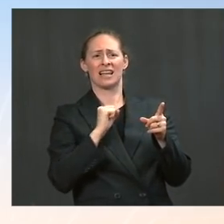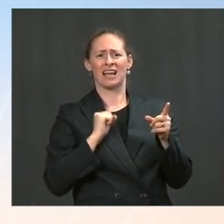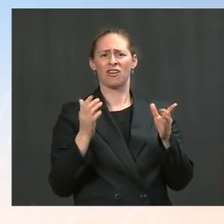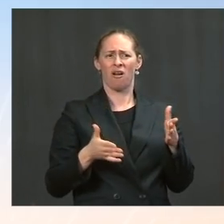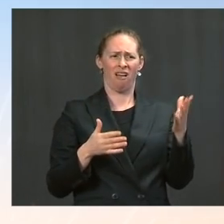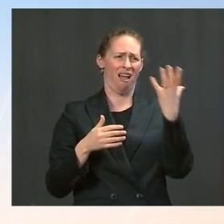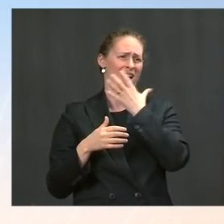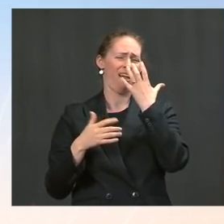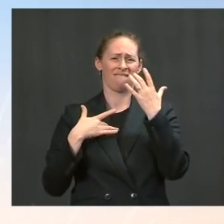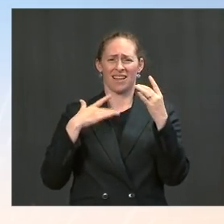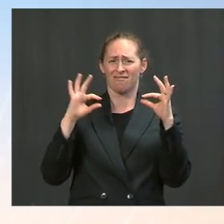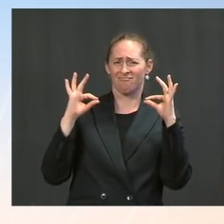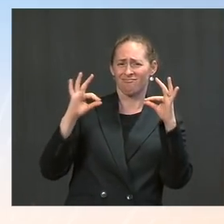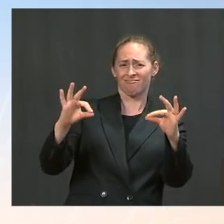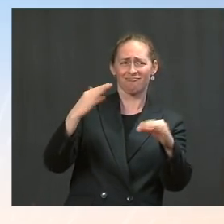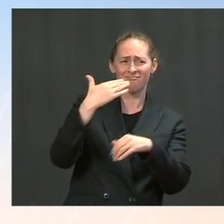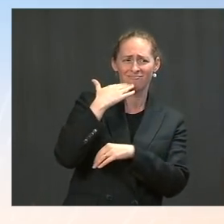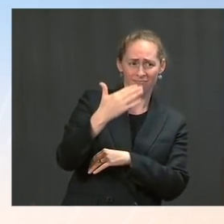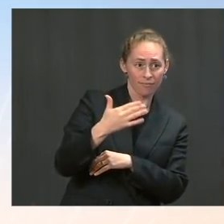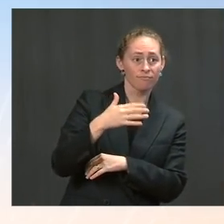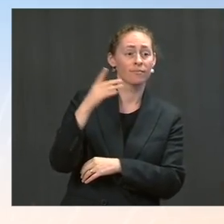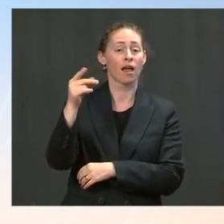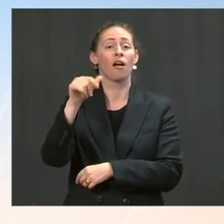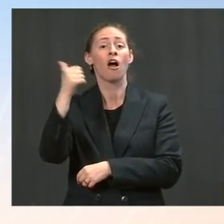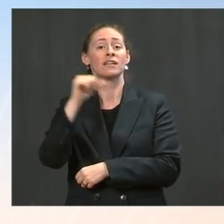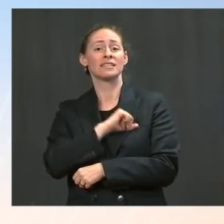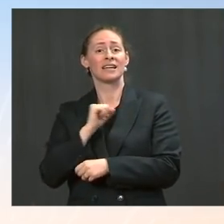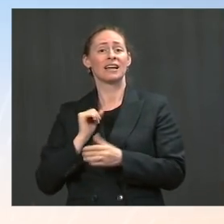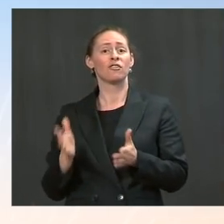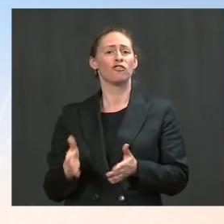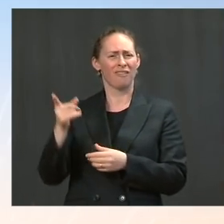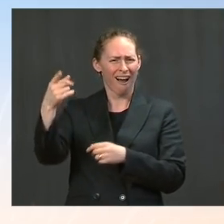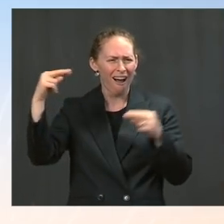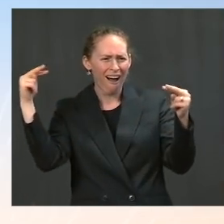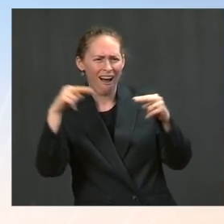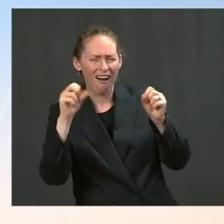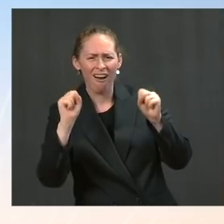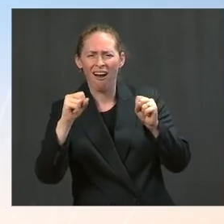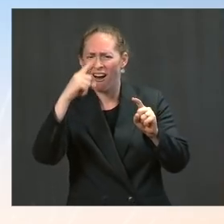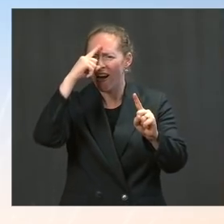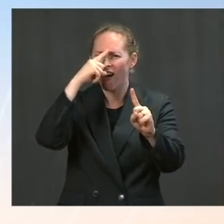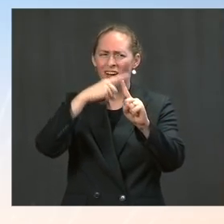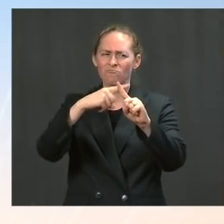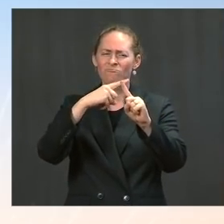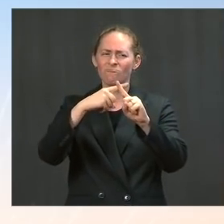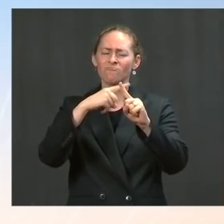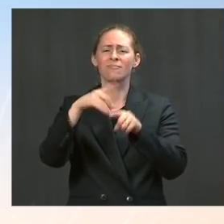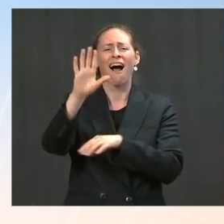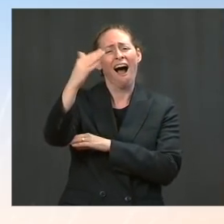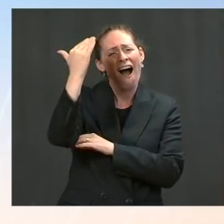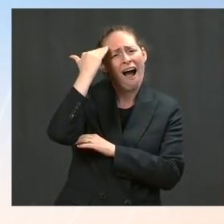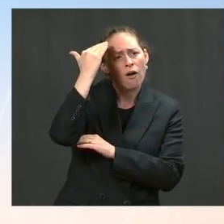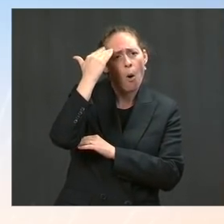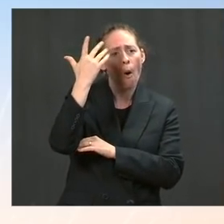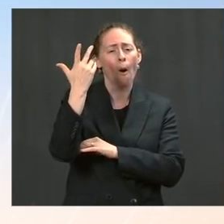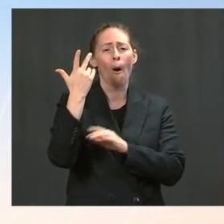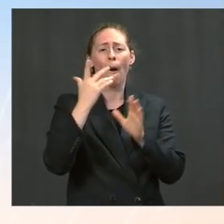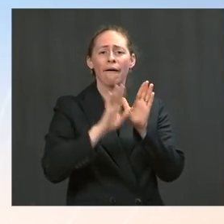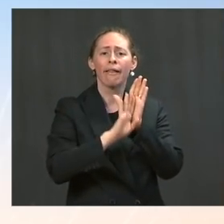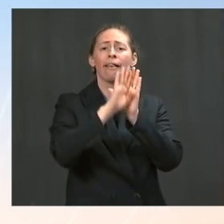things were going in a good direction. We certainly understand the ups and downs -- no one better than the President. That's the period of time we're in at this point.